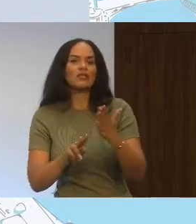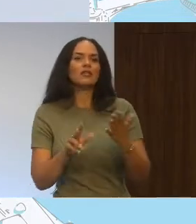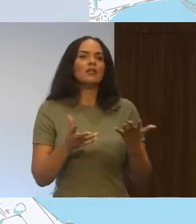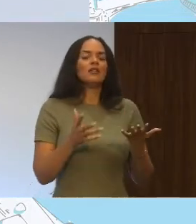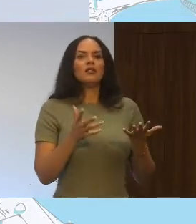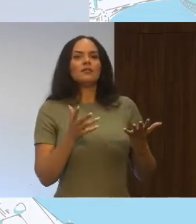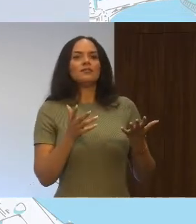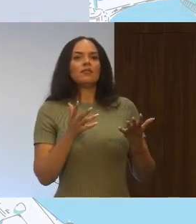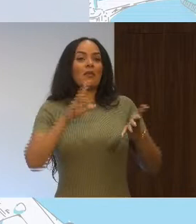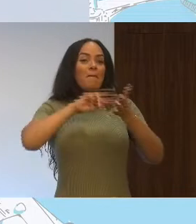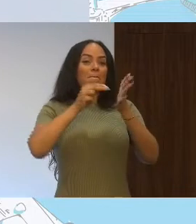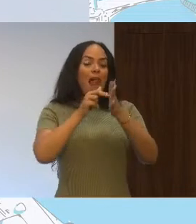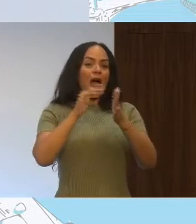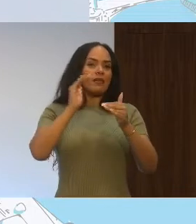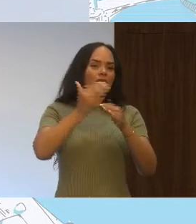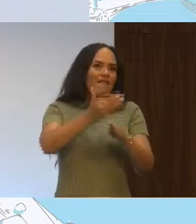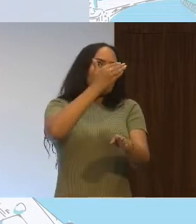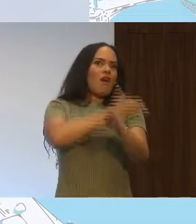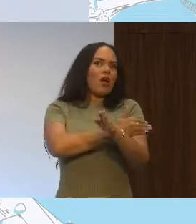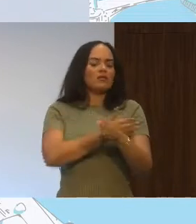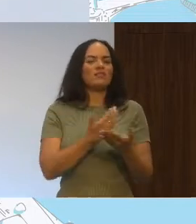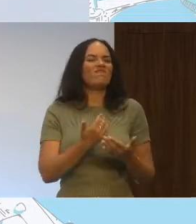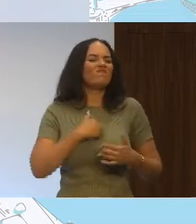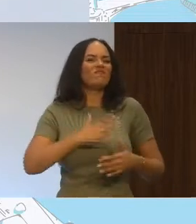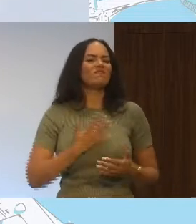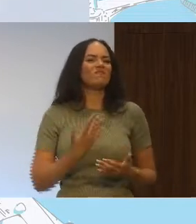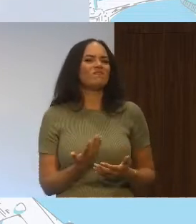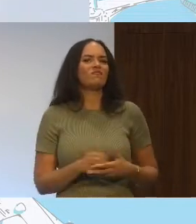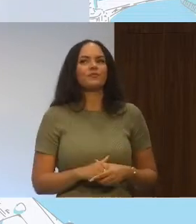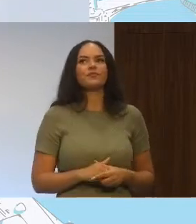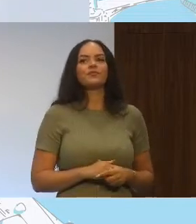No treatment had ever worked and me, I had tried almost